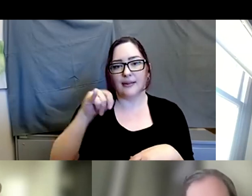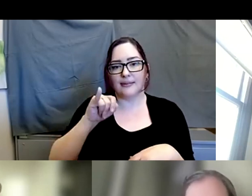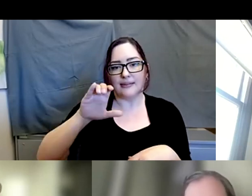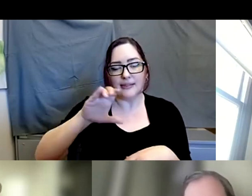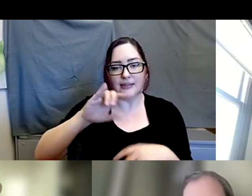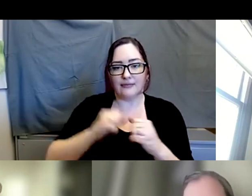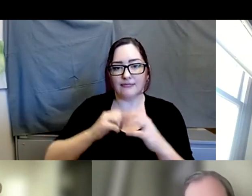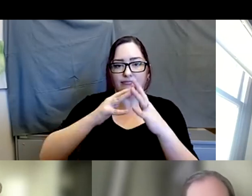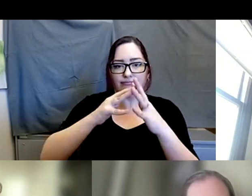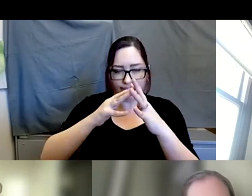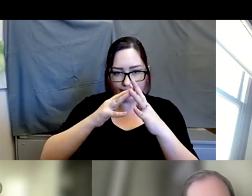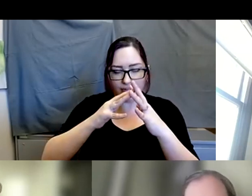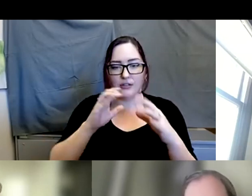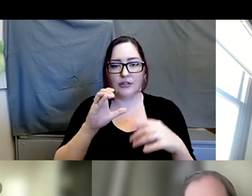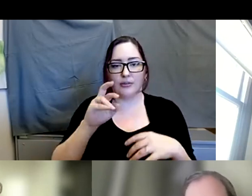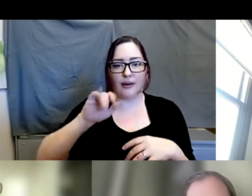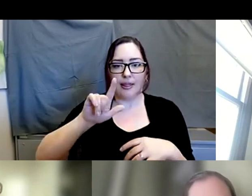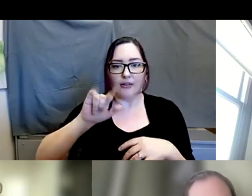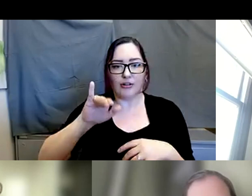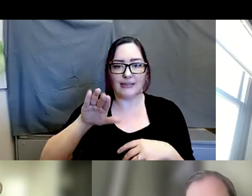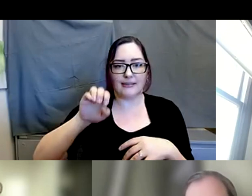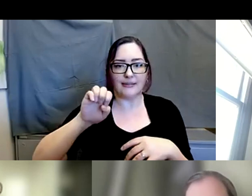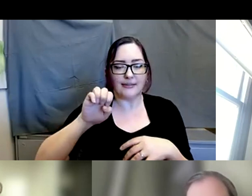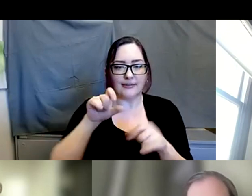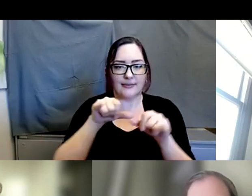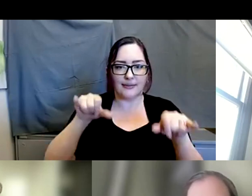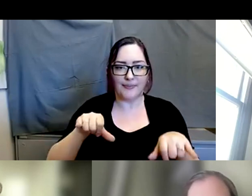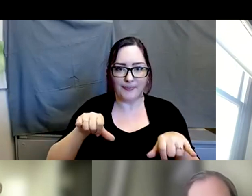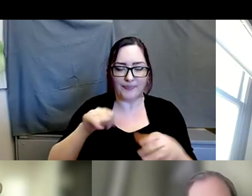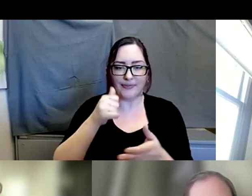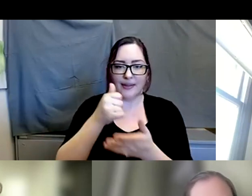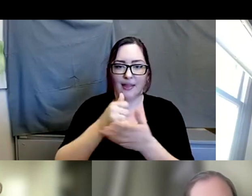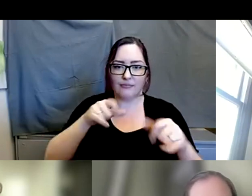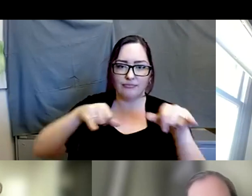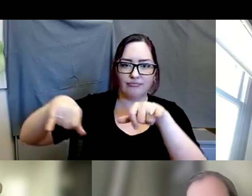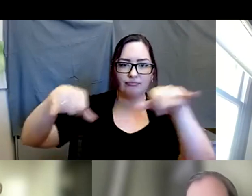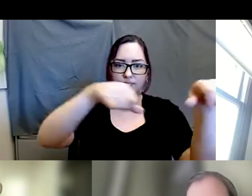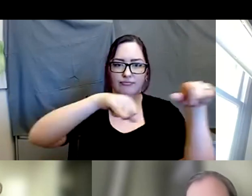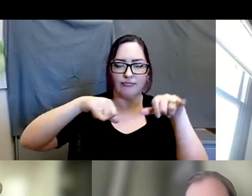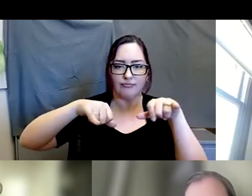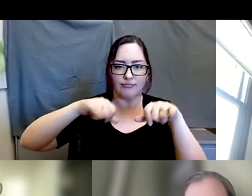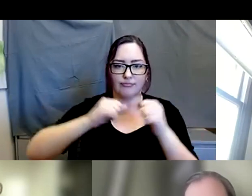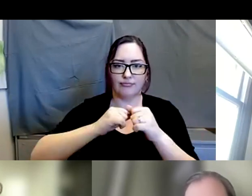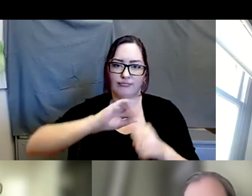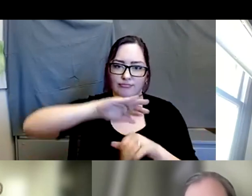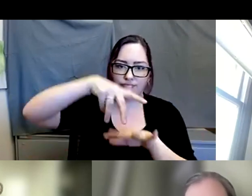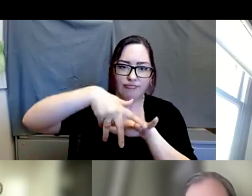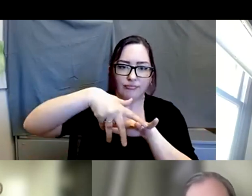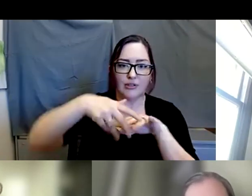of a criminal justice data system that standardized and integrated individual-level data from 12 county justice systems,